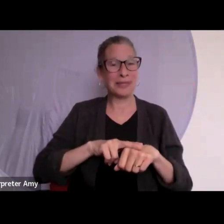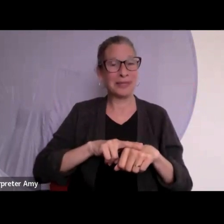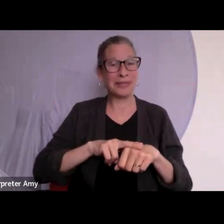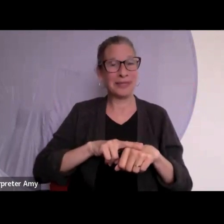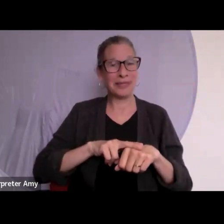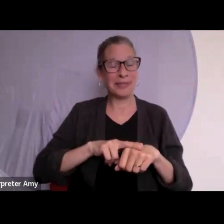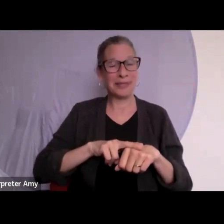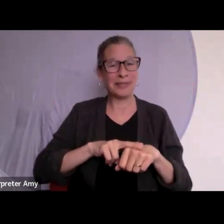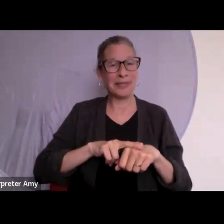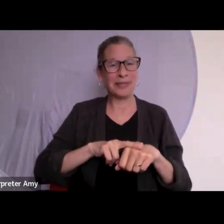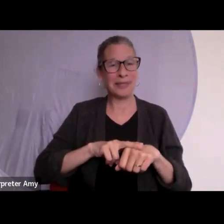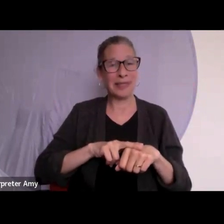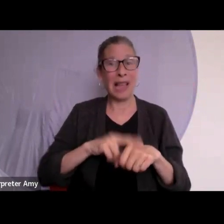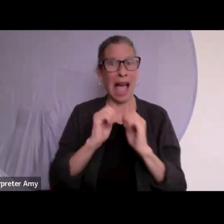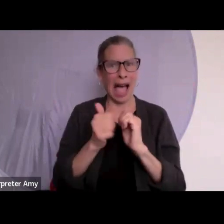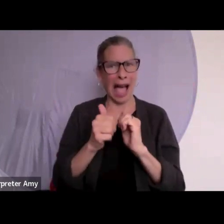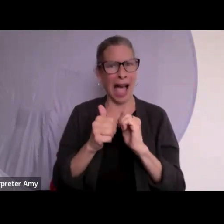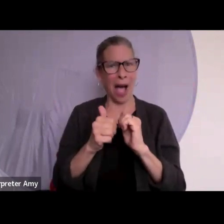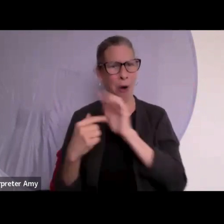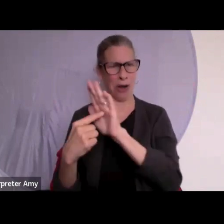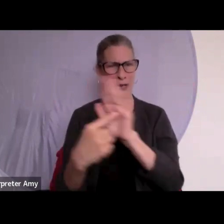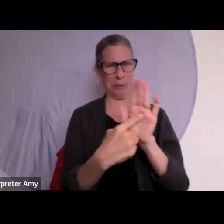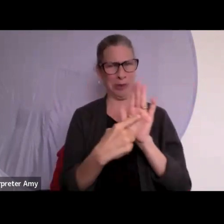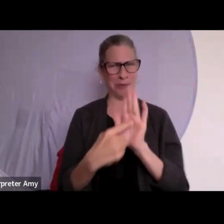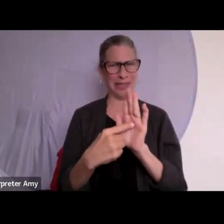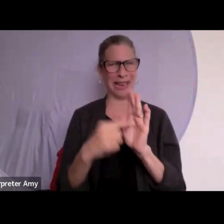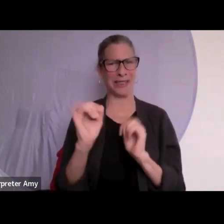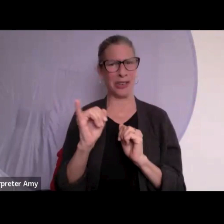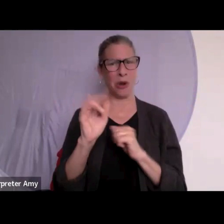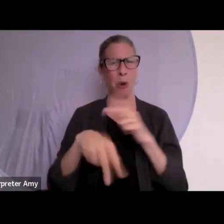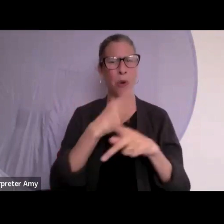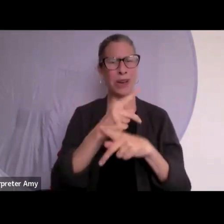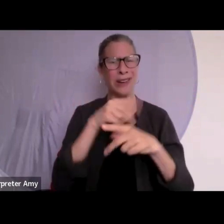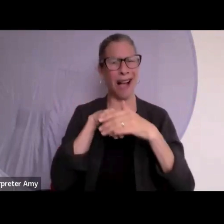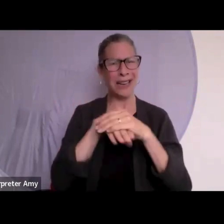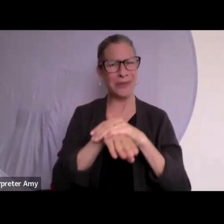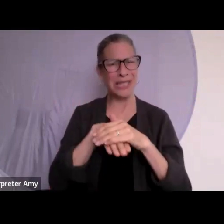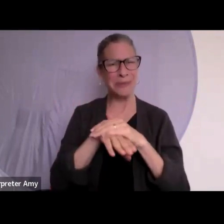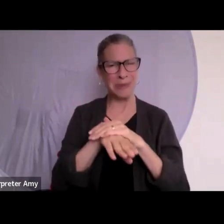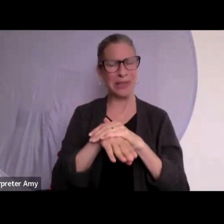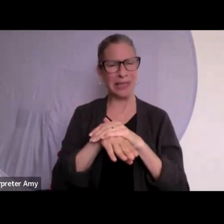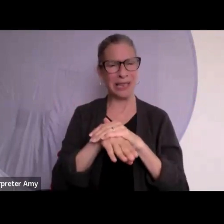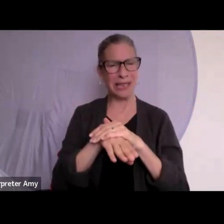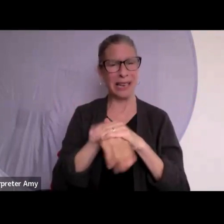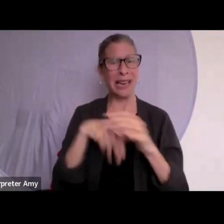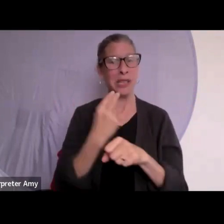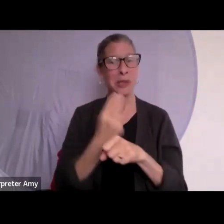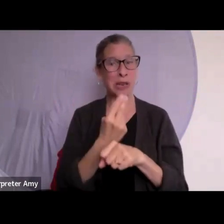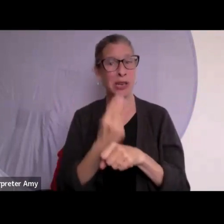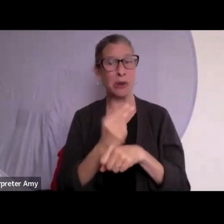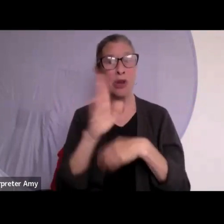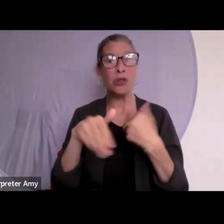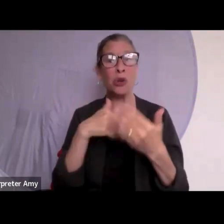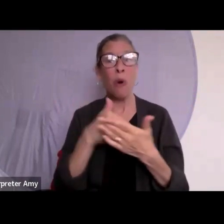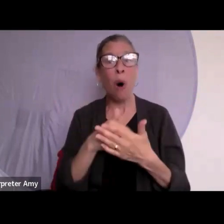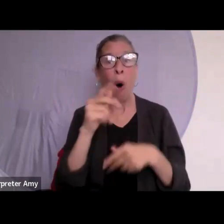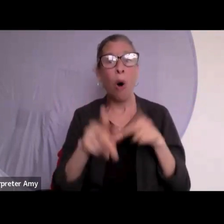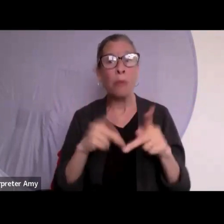also how it's being presented, what kind of accessibility is being used so everyone can enjoy these films. So it's not